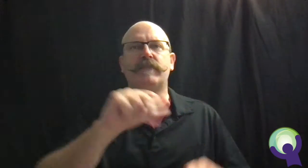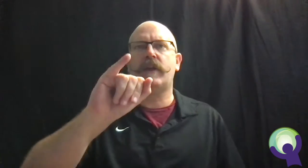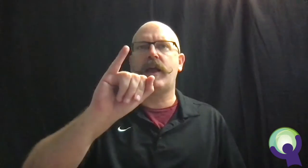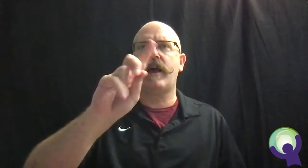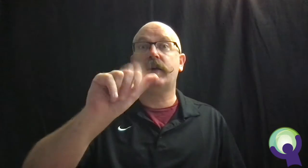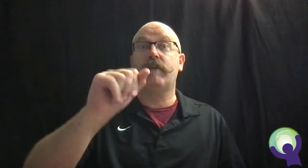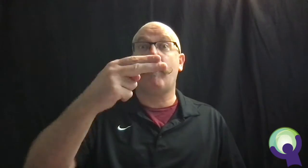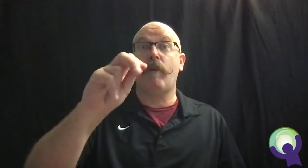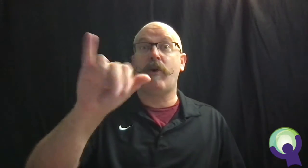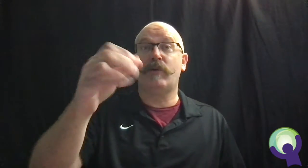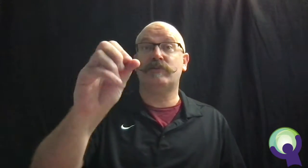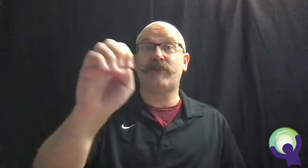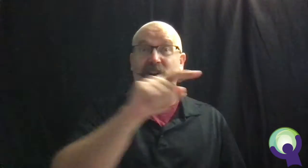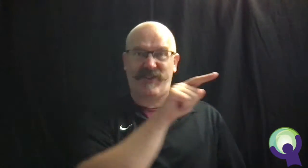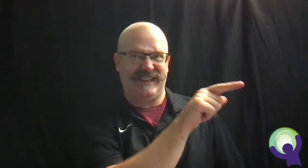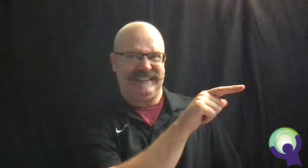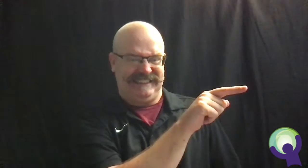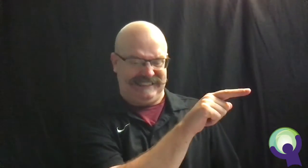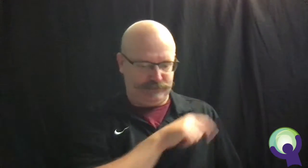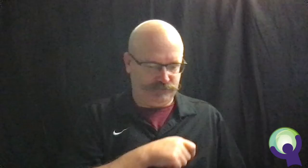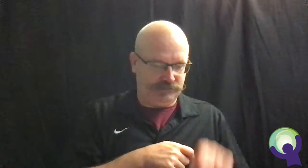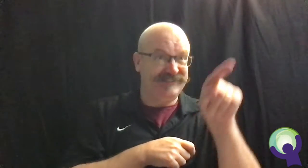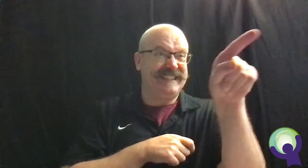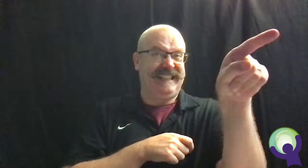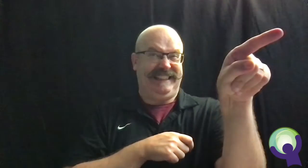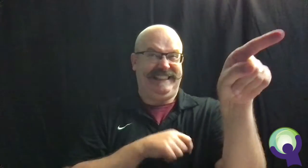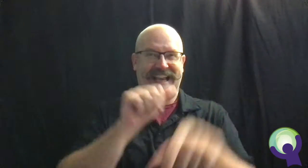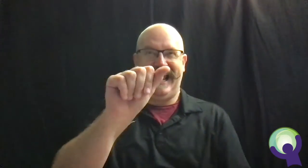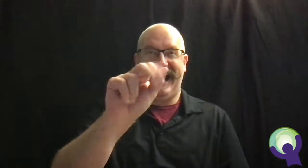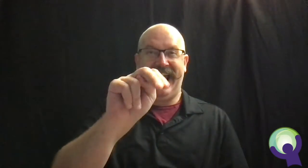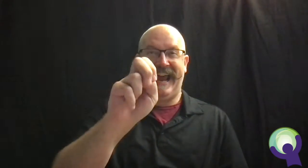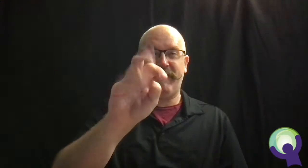We know some of the airport regulars by name and by sight.